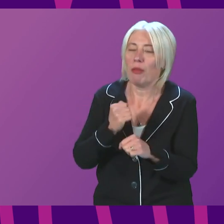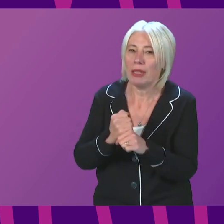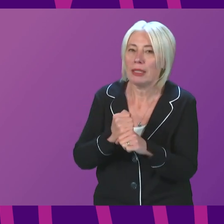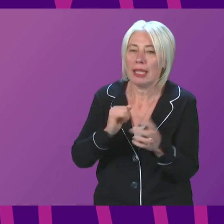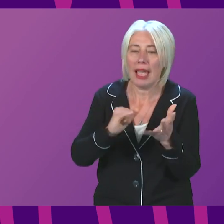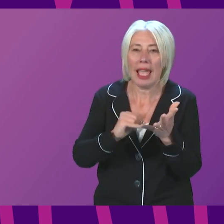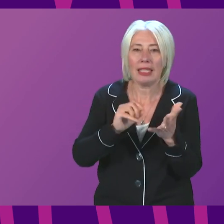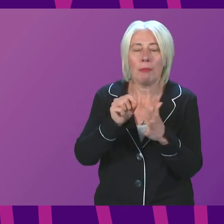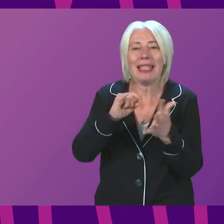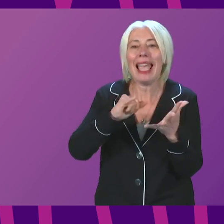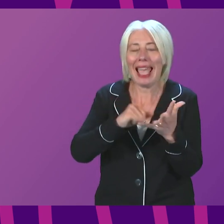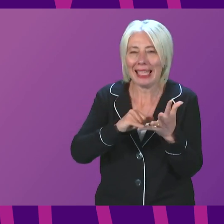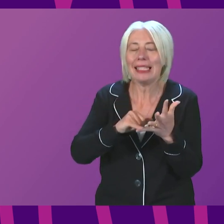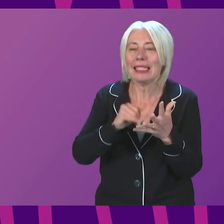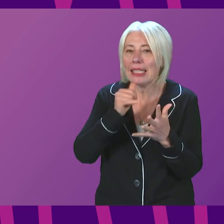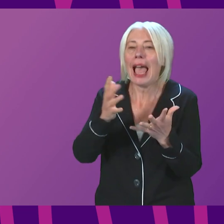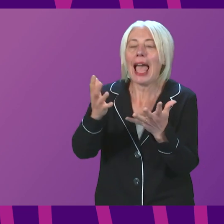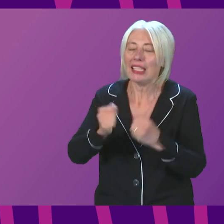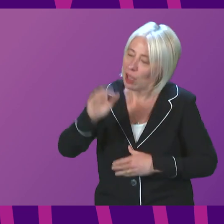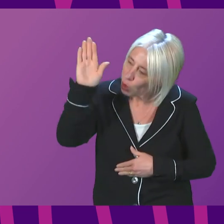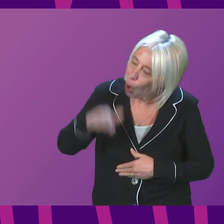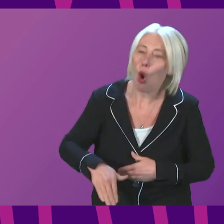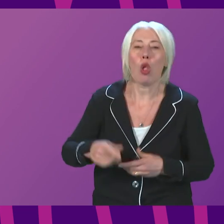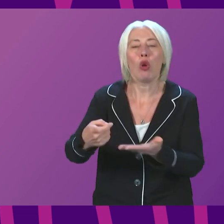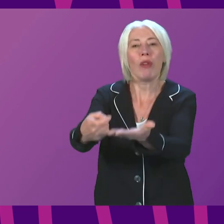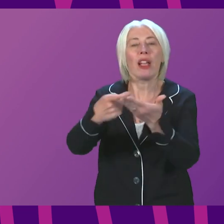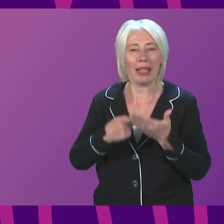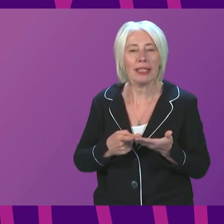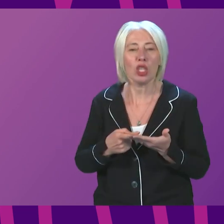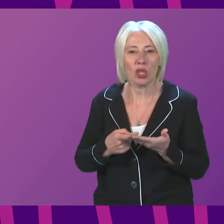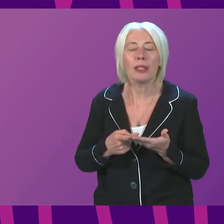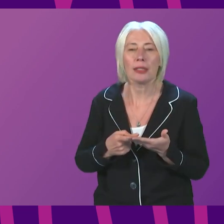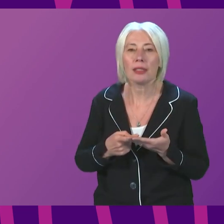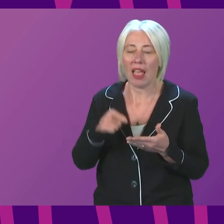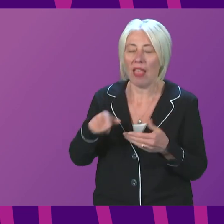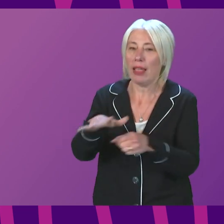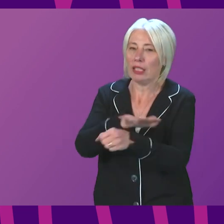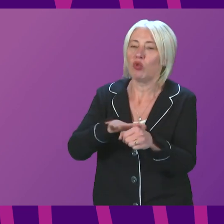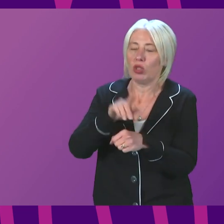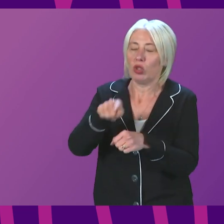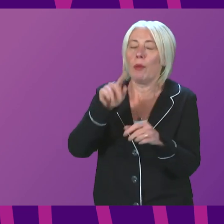Scottish Prison Service accepted all the review’s recommendations for them.